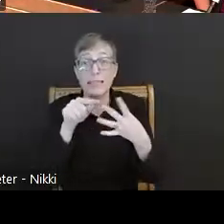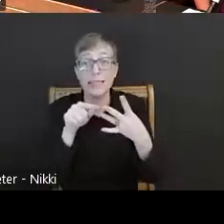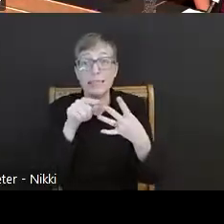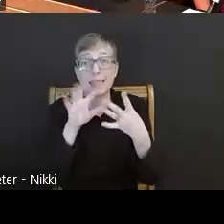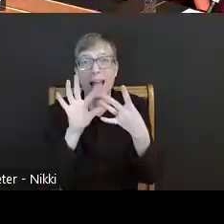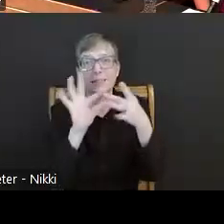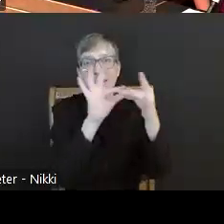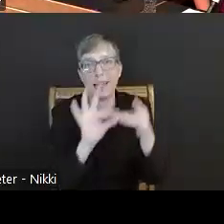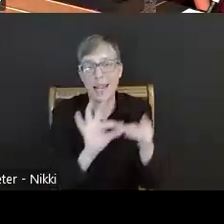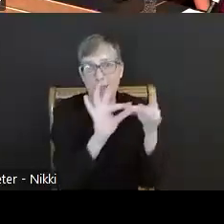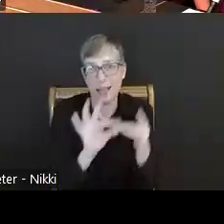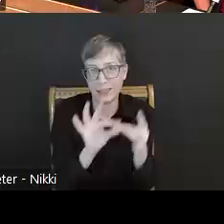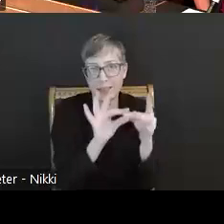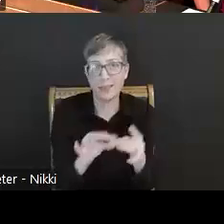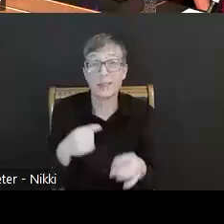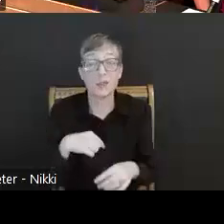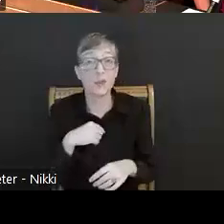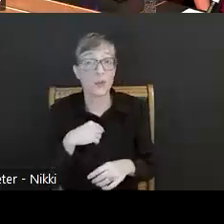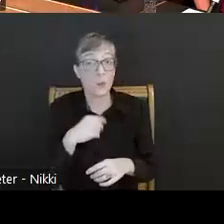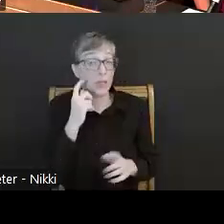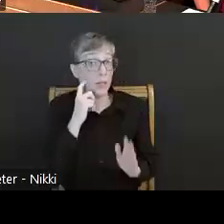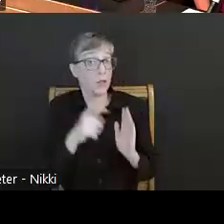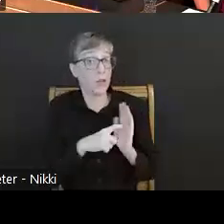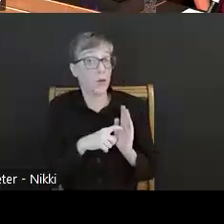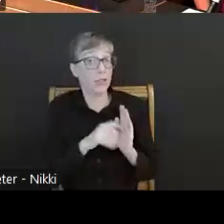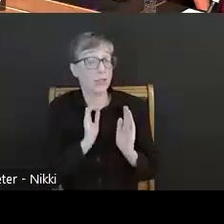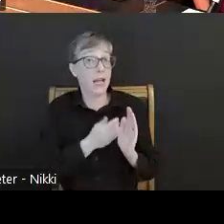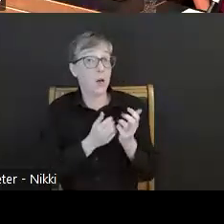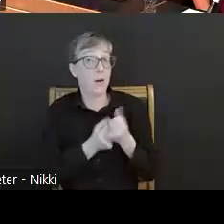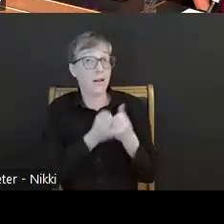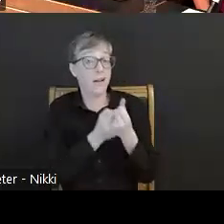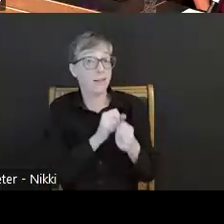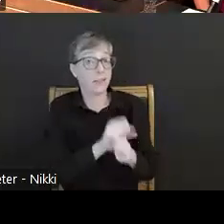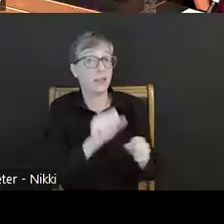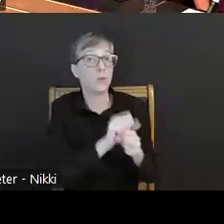see the advocacy work that we do as existing at multiple levels the first being the individual